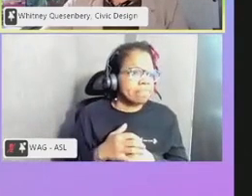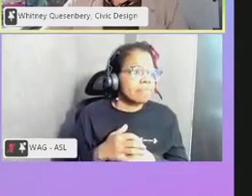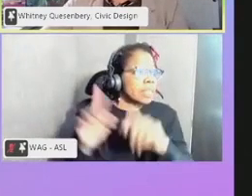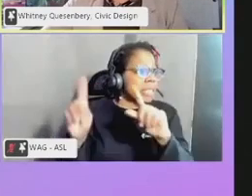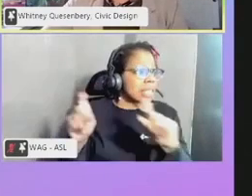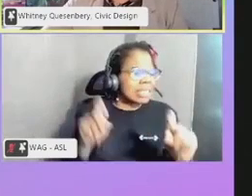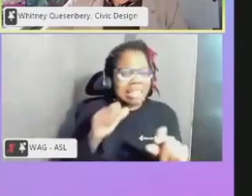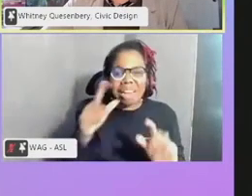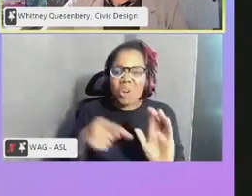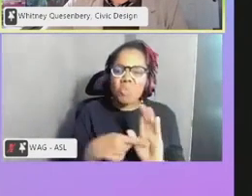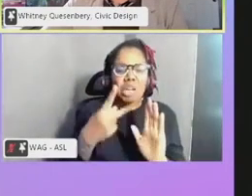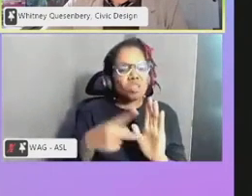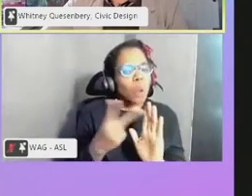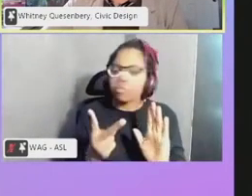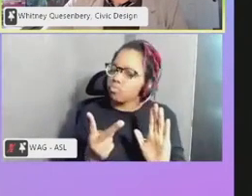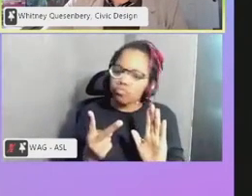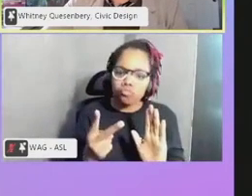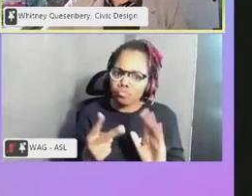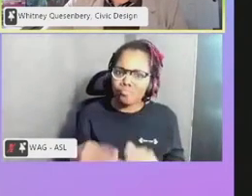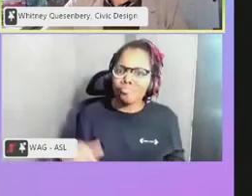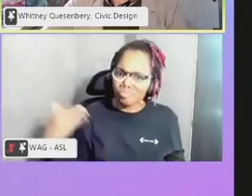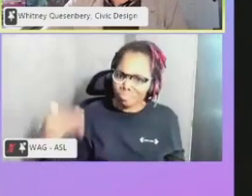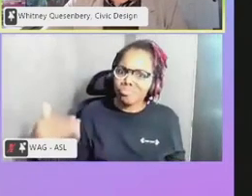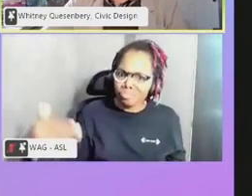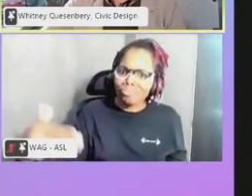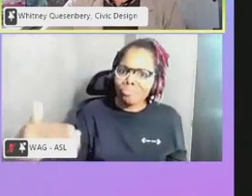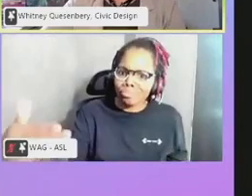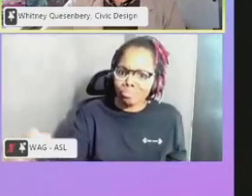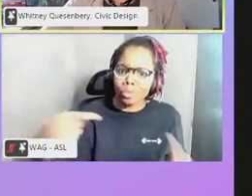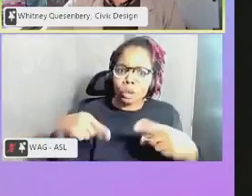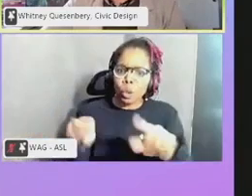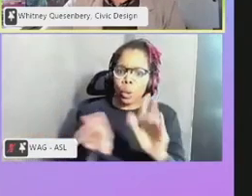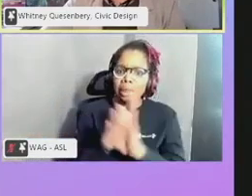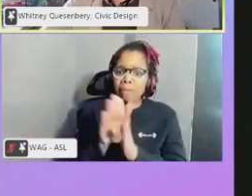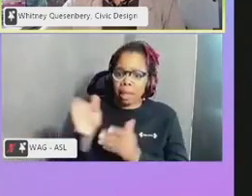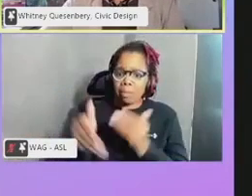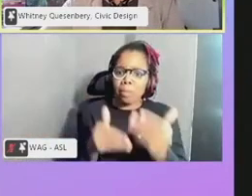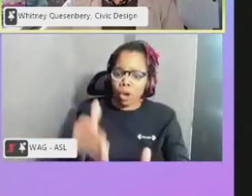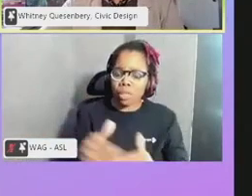of voters in the county, including voters with disabilities. They did testing